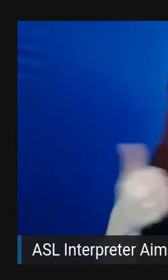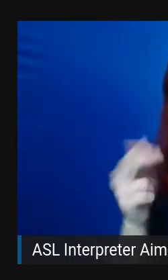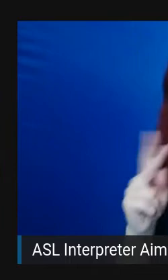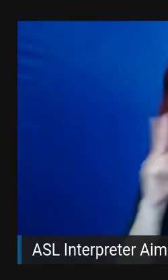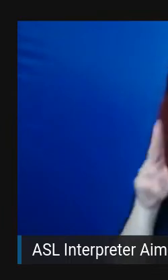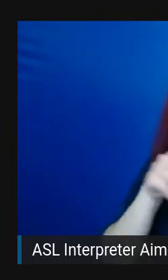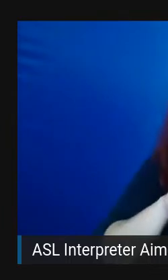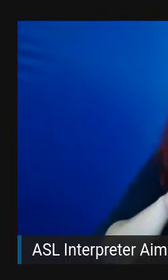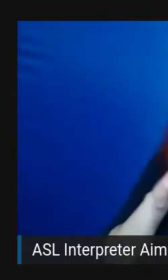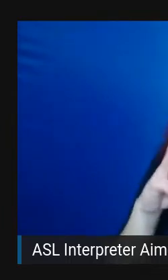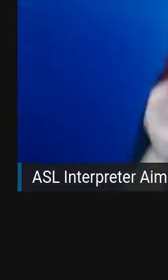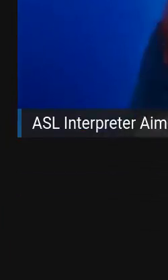Take it away, Graham.